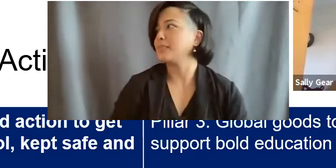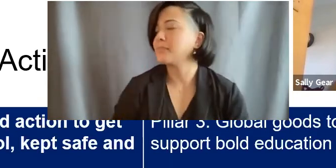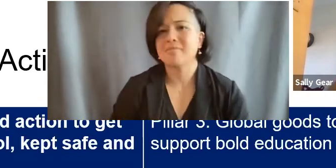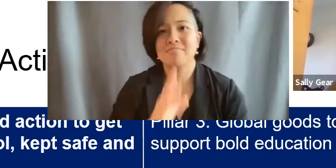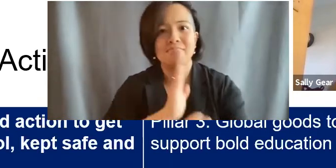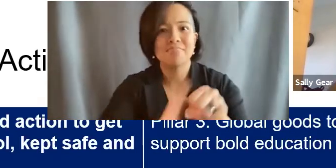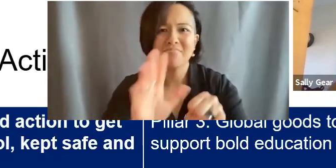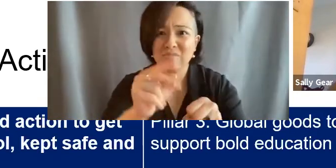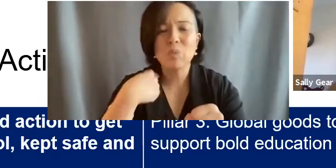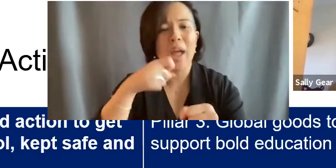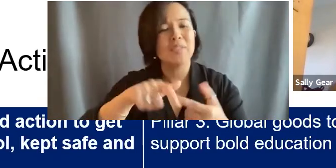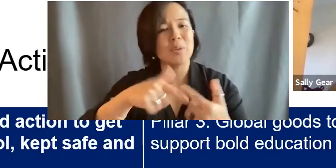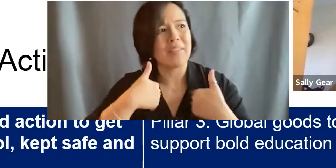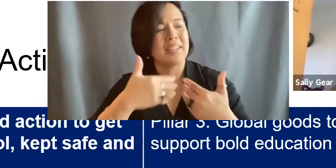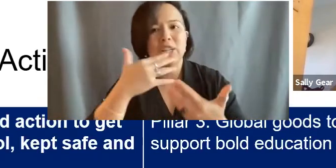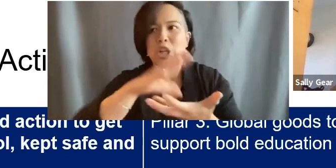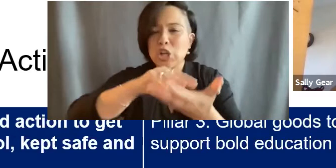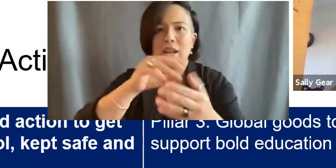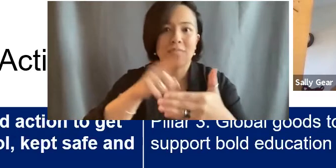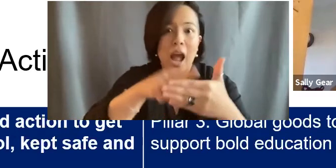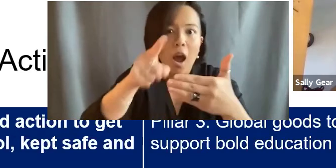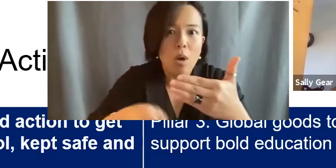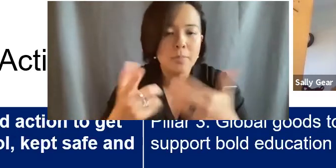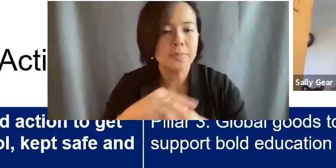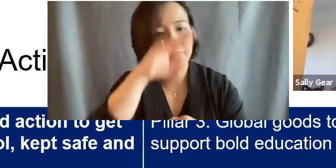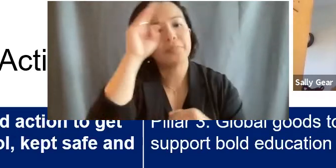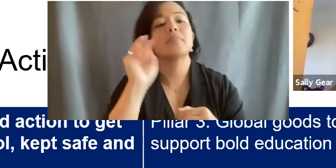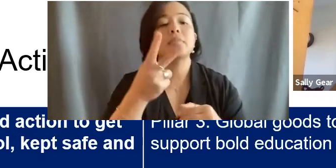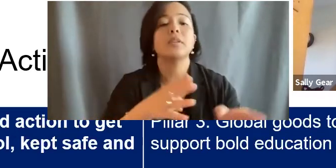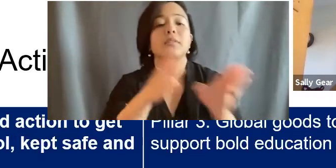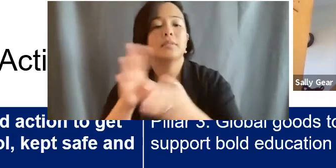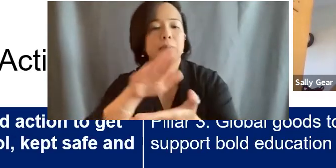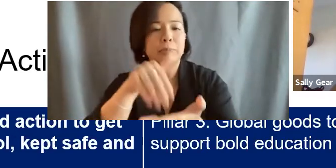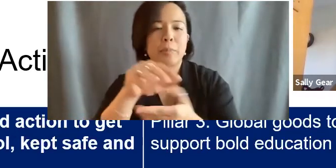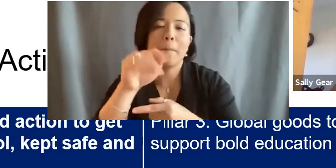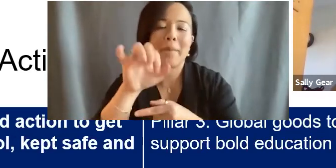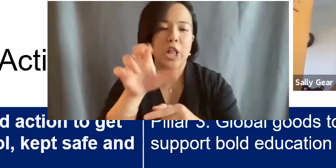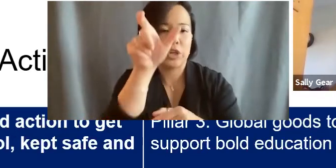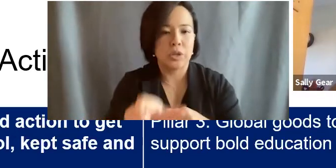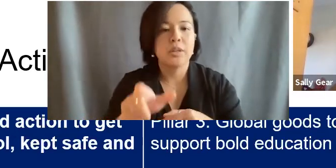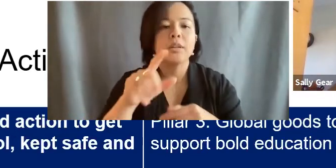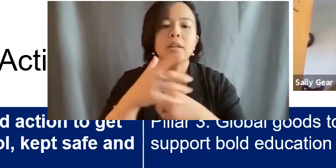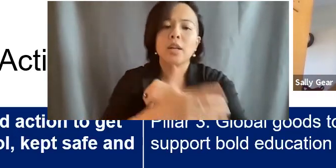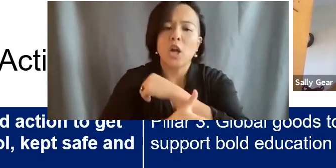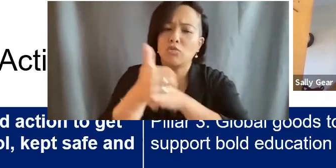So, the second pillar is about galvanizing international action. And as you know, you probably are all aware on this call,